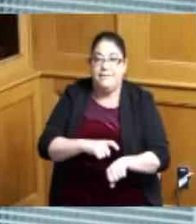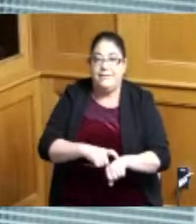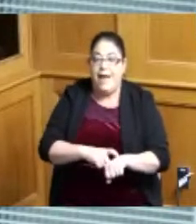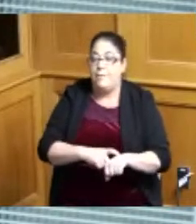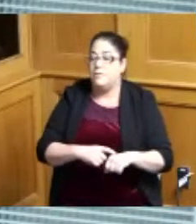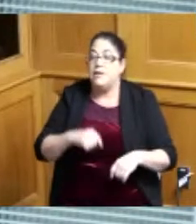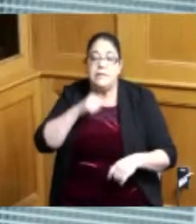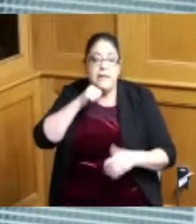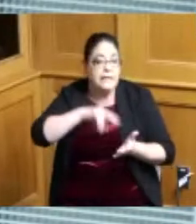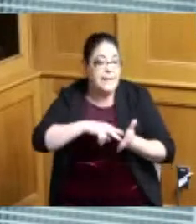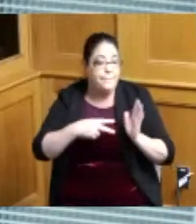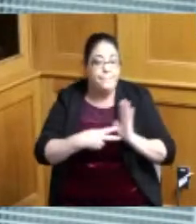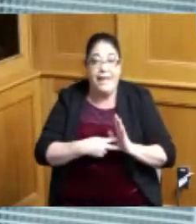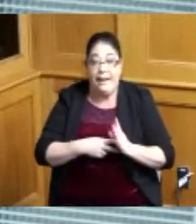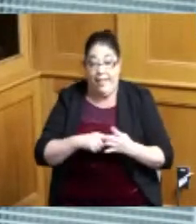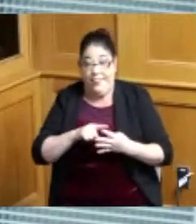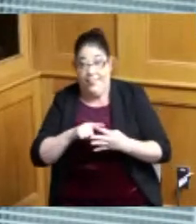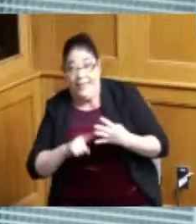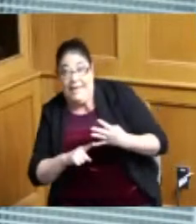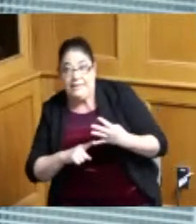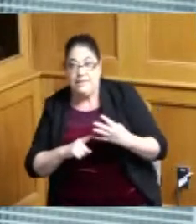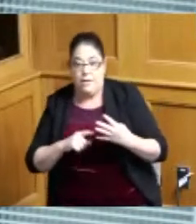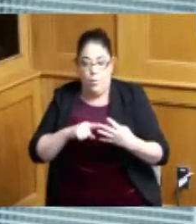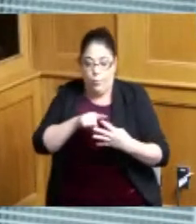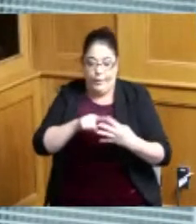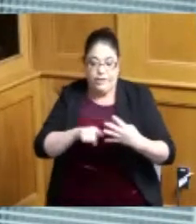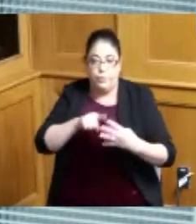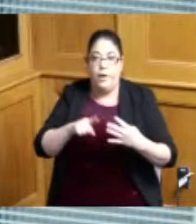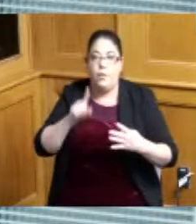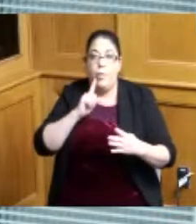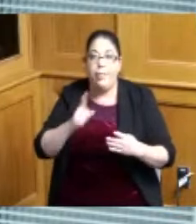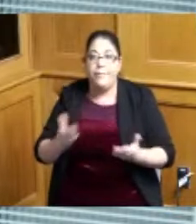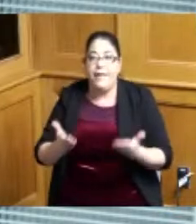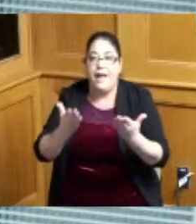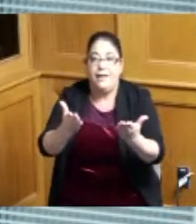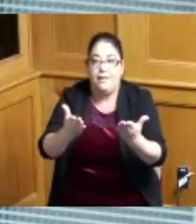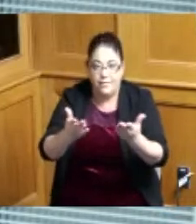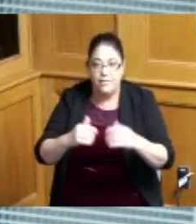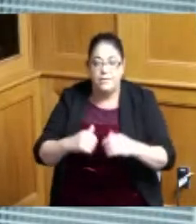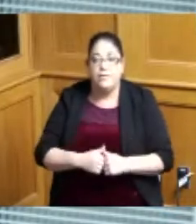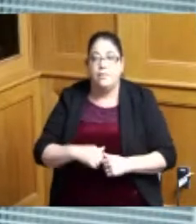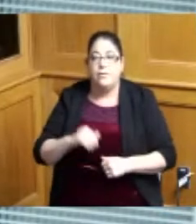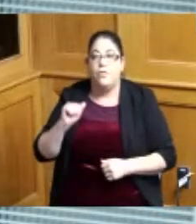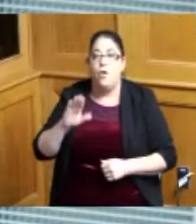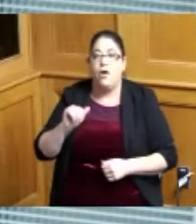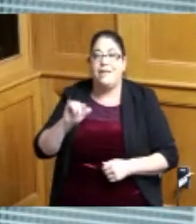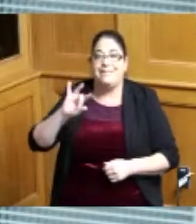stating one or the other will be advanced by the Commissioners on August 7th I'm sorry August 9.